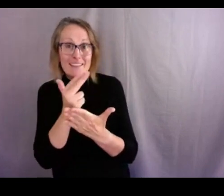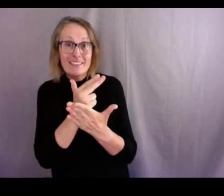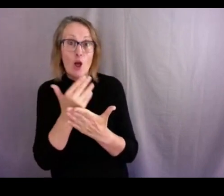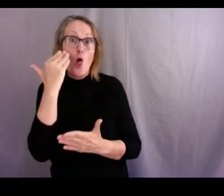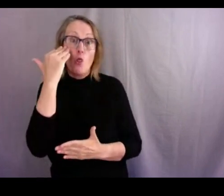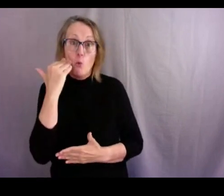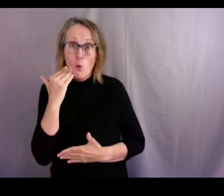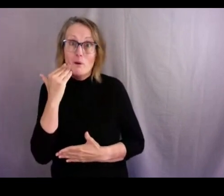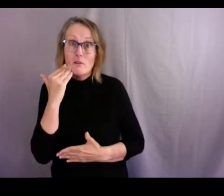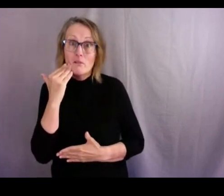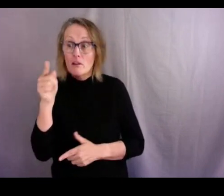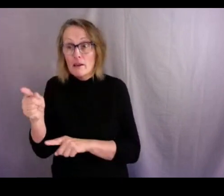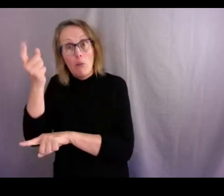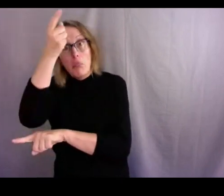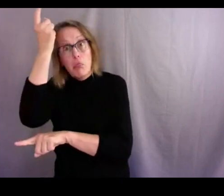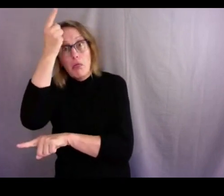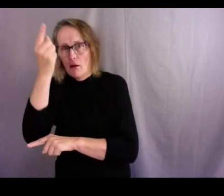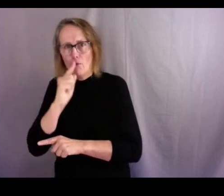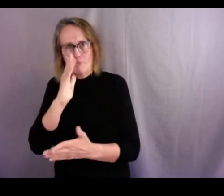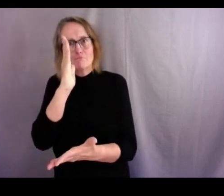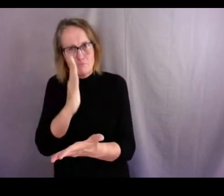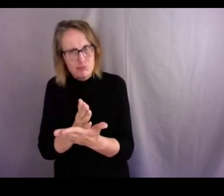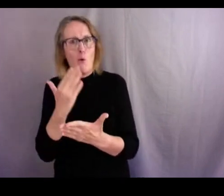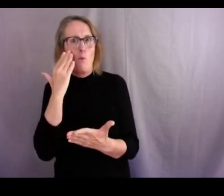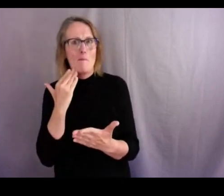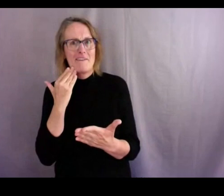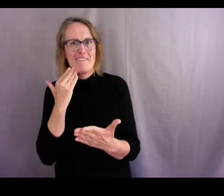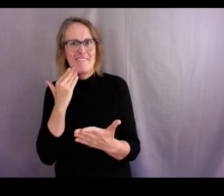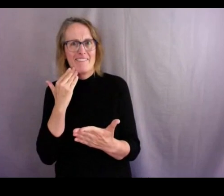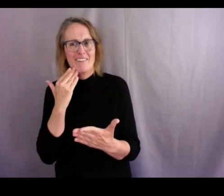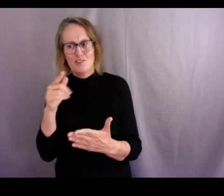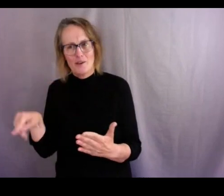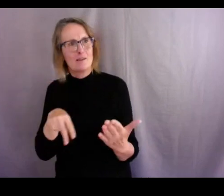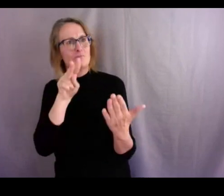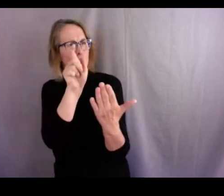She is no more generic or an invention than Henri or me or any of you.